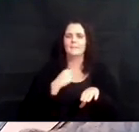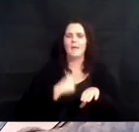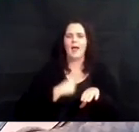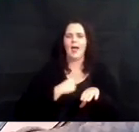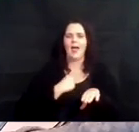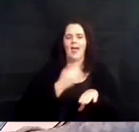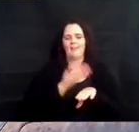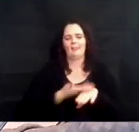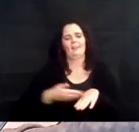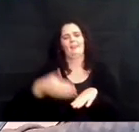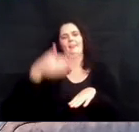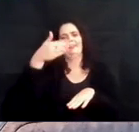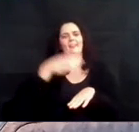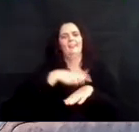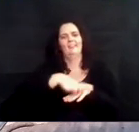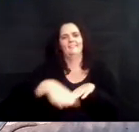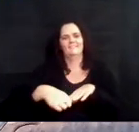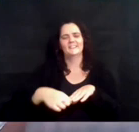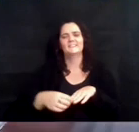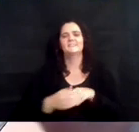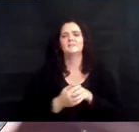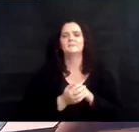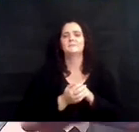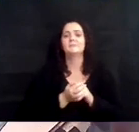Alright, that's it, now at this stage, don't add